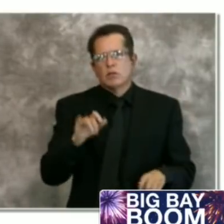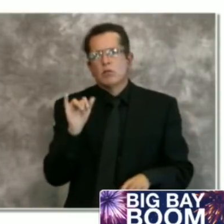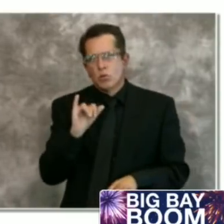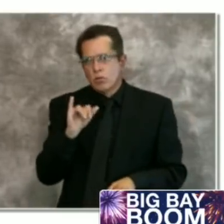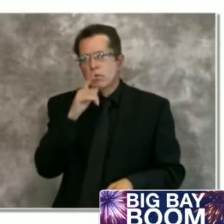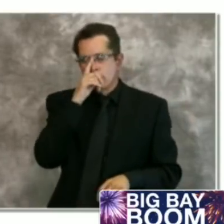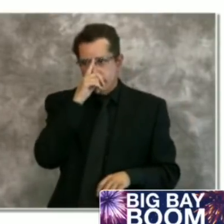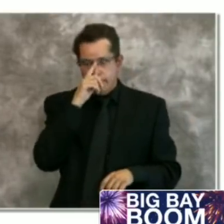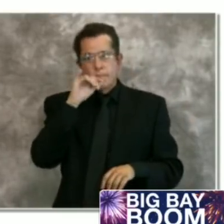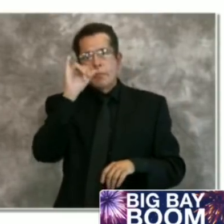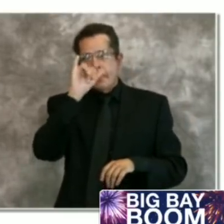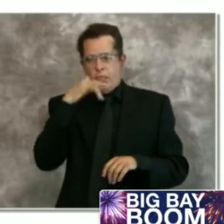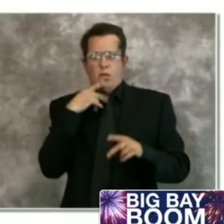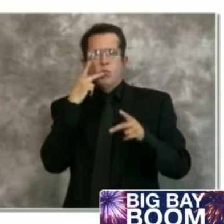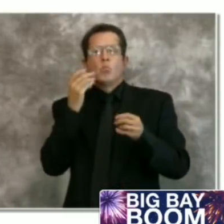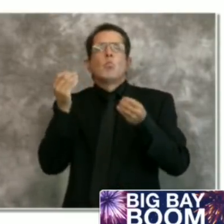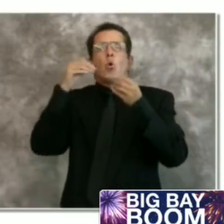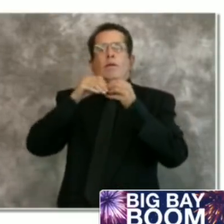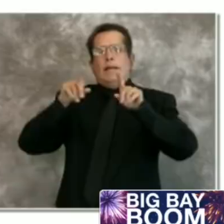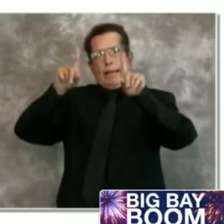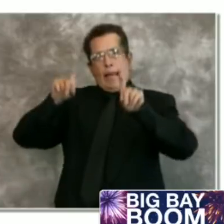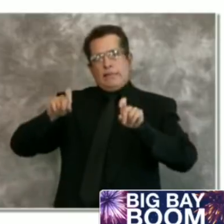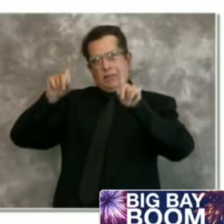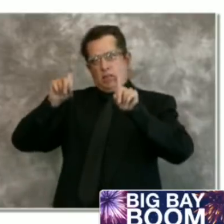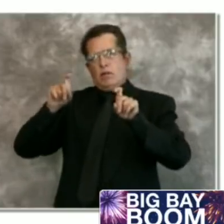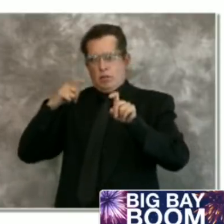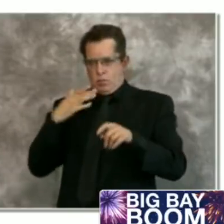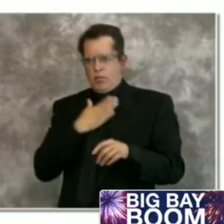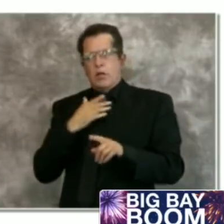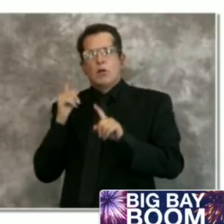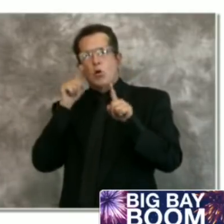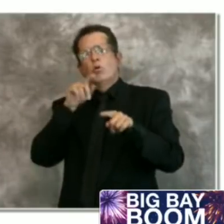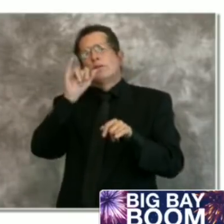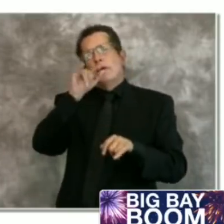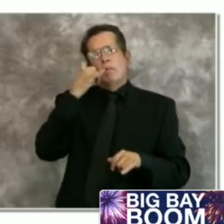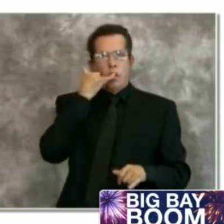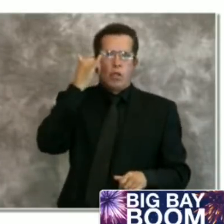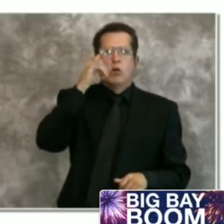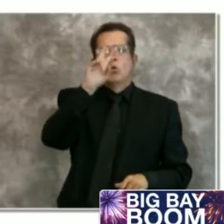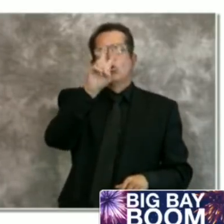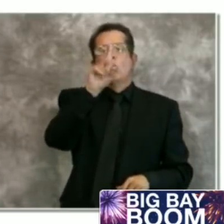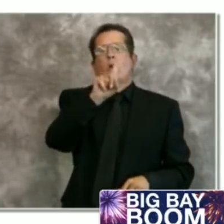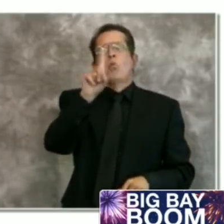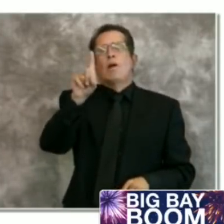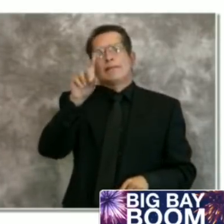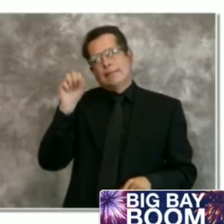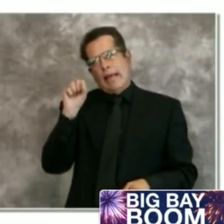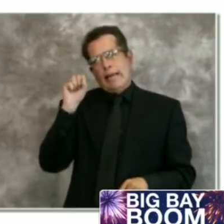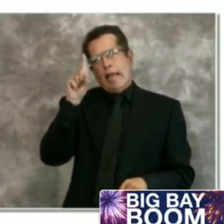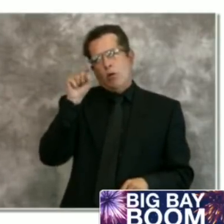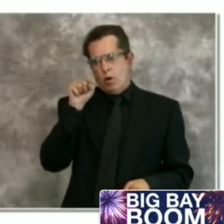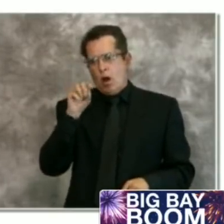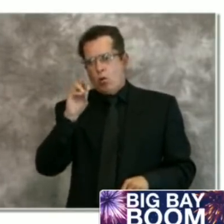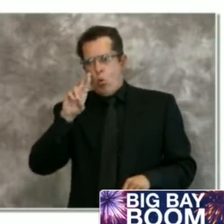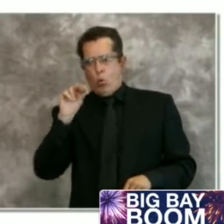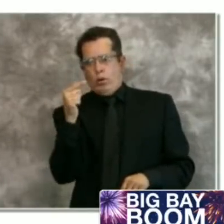FOR NON APPOINTMENT AS YOU CAN SHOW UP AND WAIT IN LINE TO GET TESTED. WE ARE SEEING AN INCREASE IN DEMAND PROTECTING THIS WOULD BE AN INCREASE IN